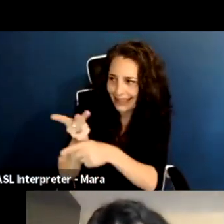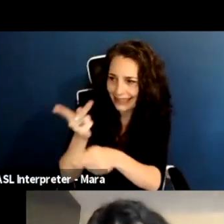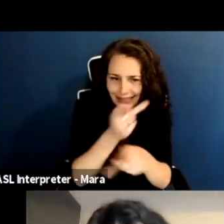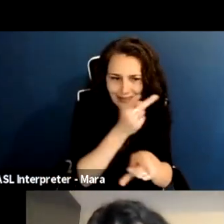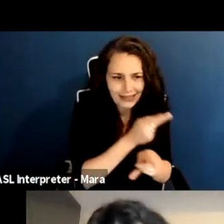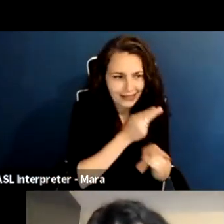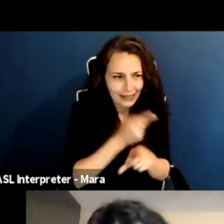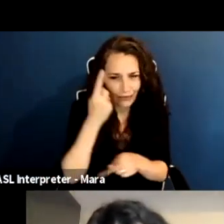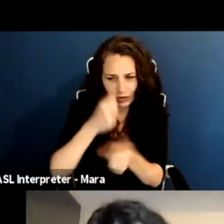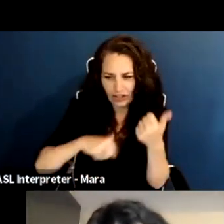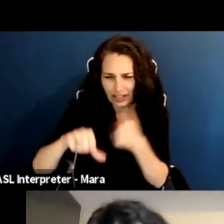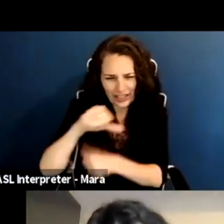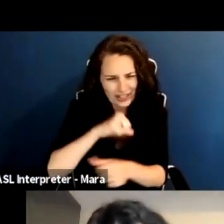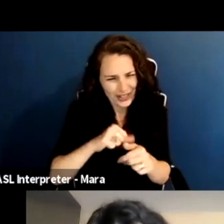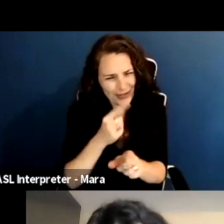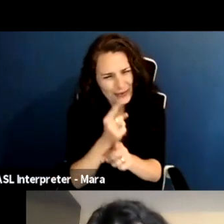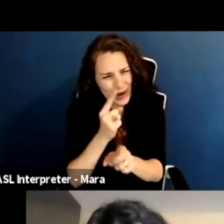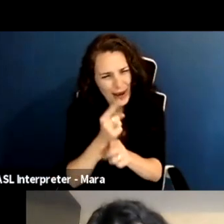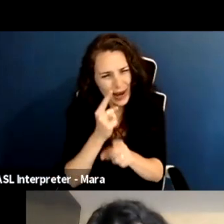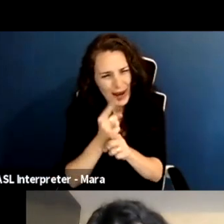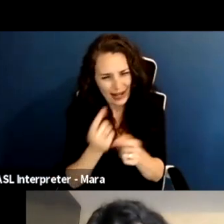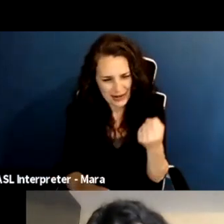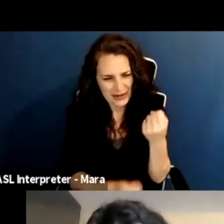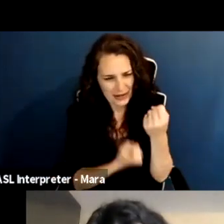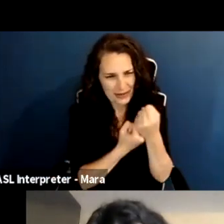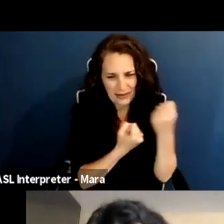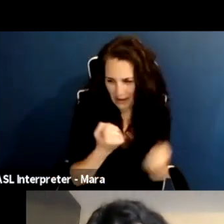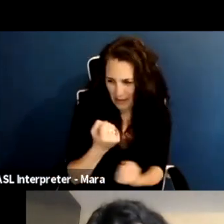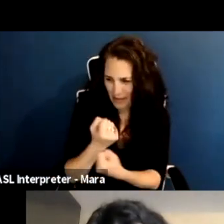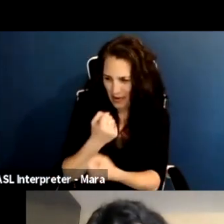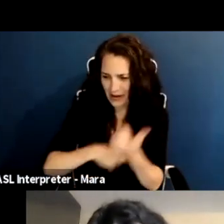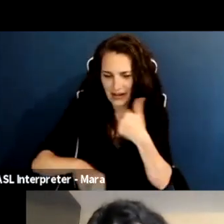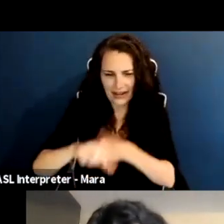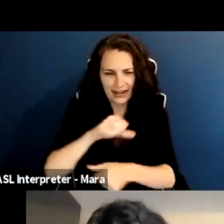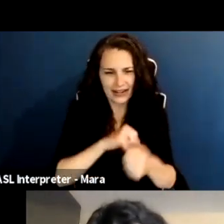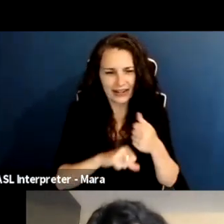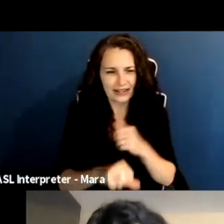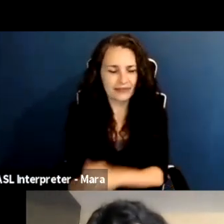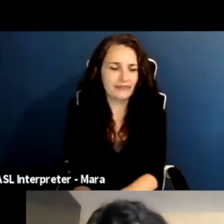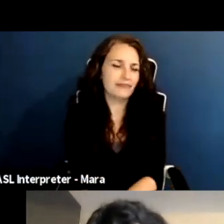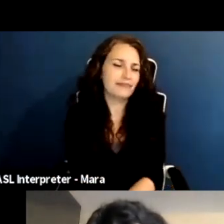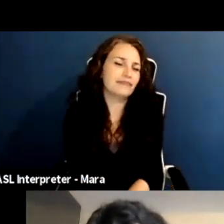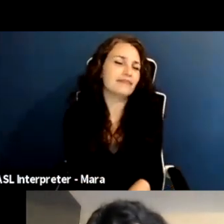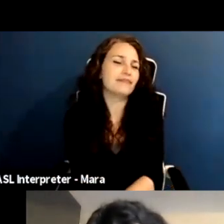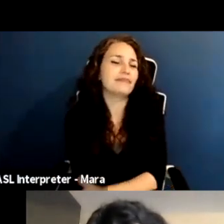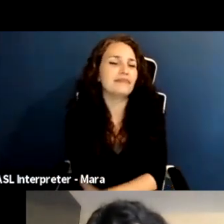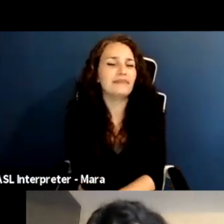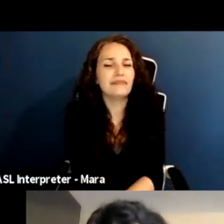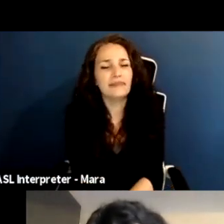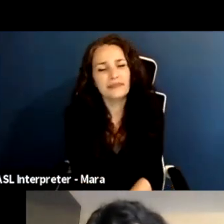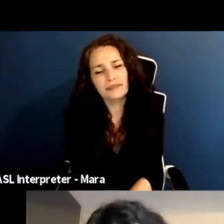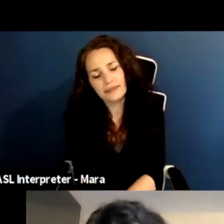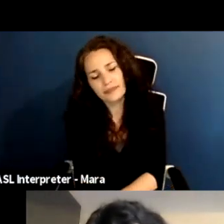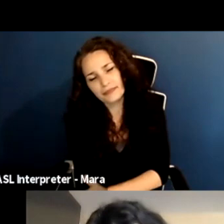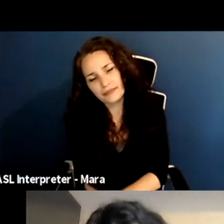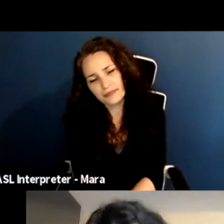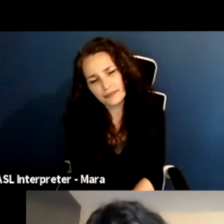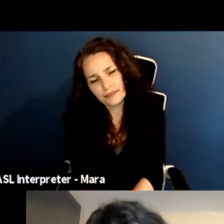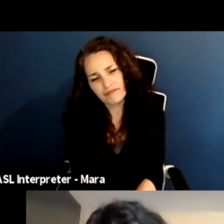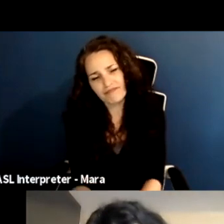and being there for each other. And in a lot of the things that I was seeing,